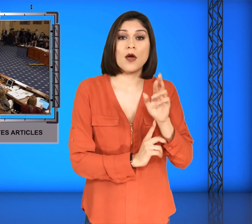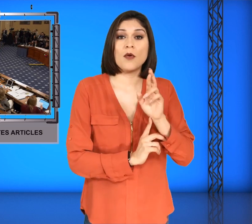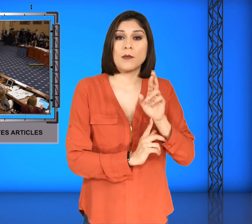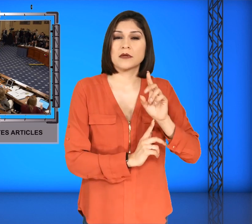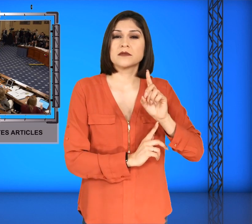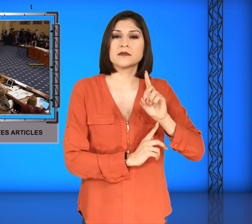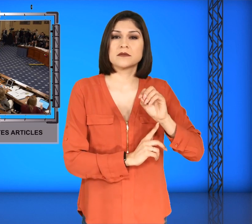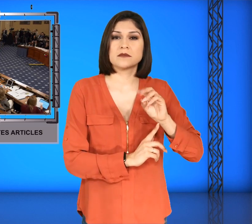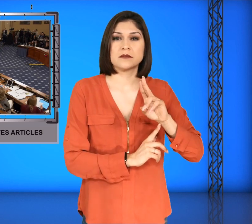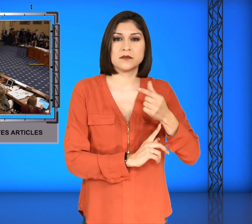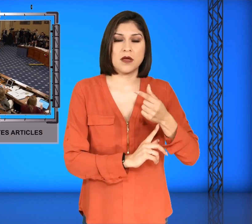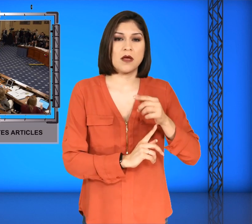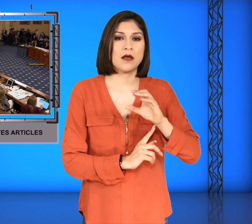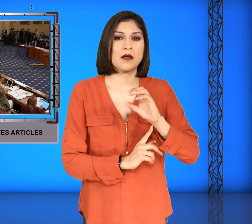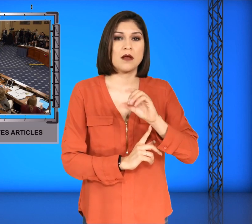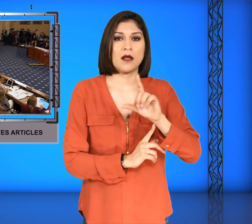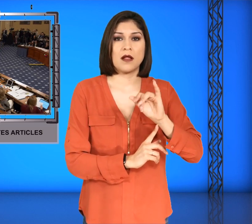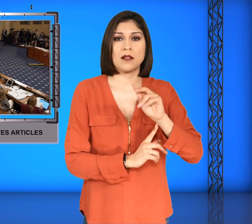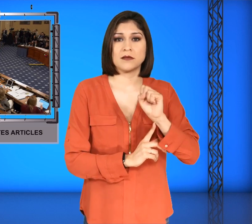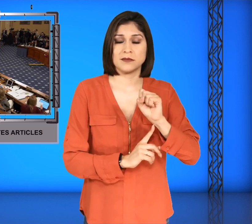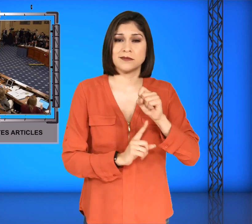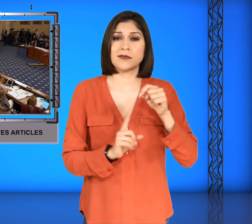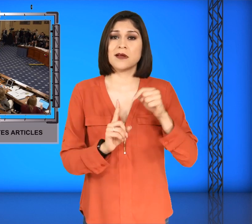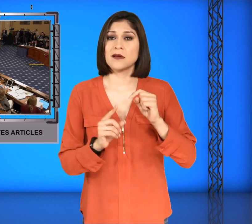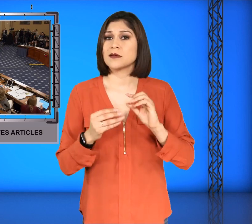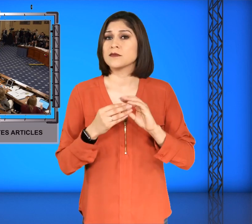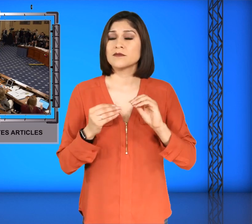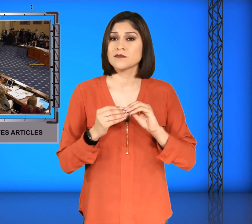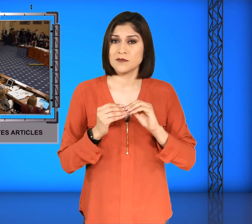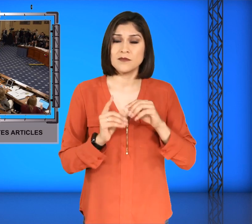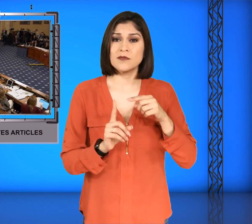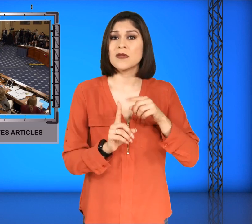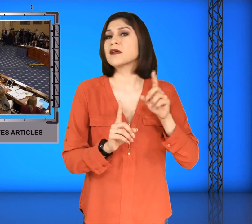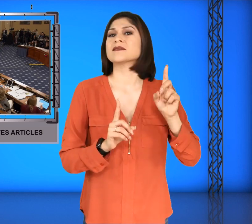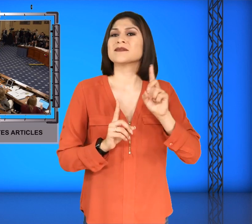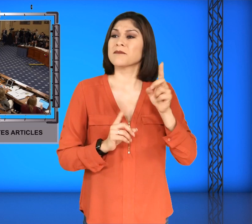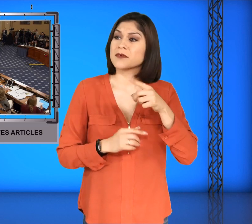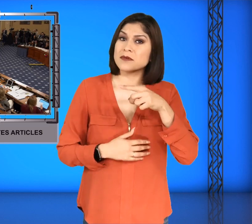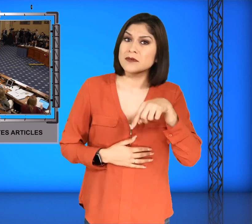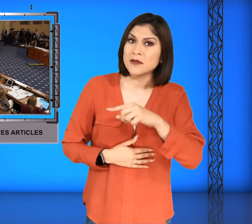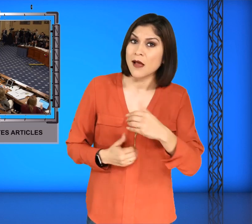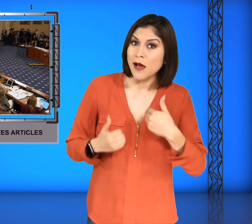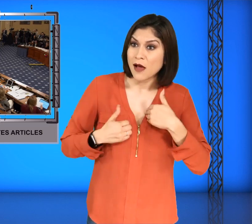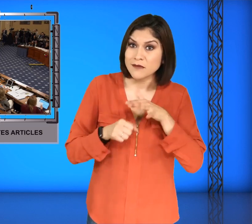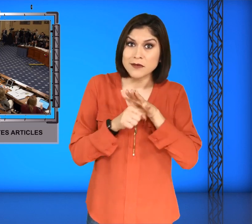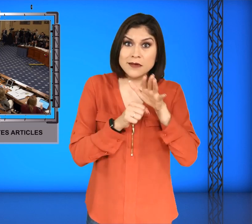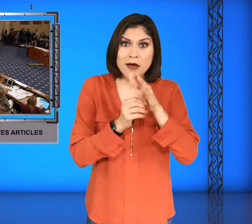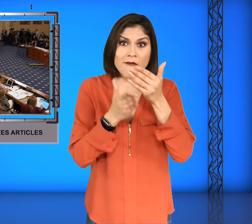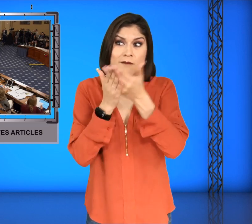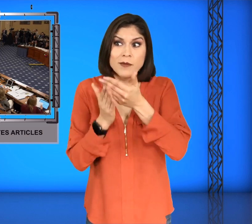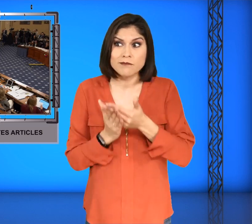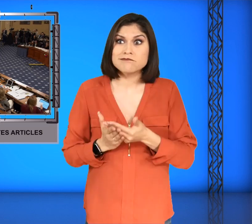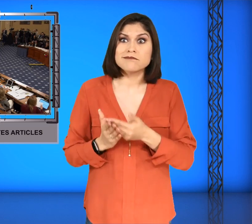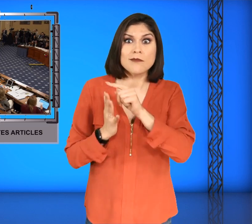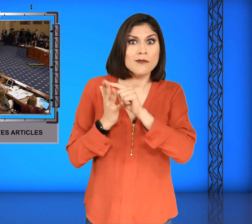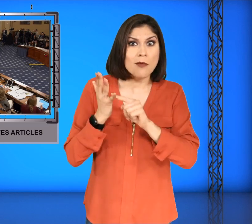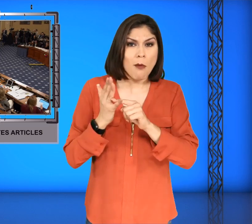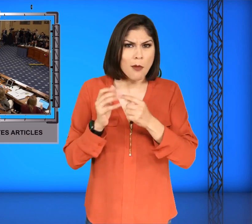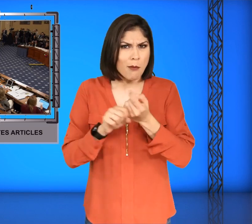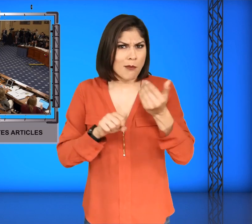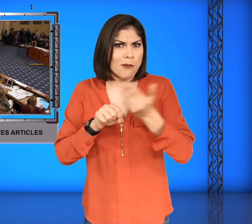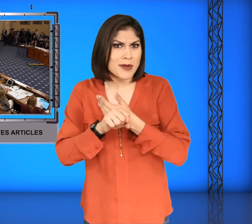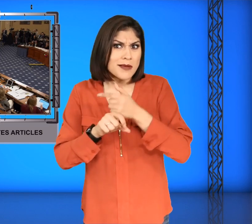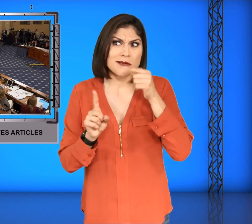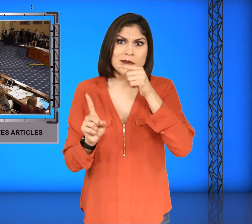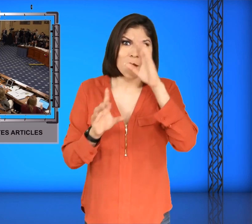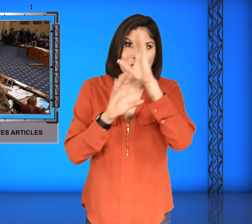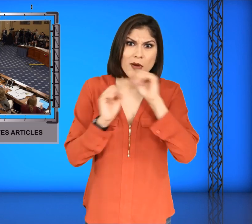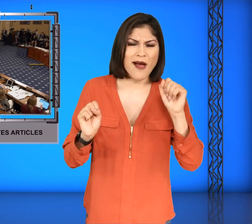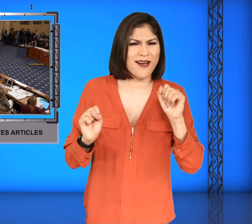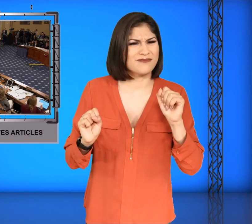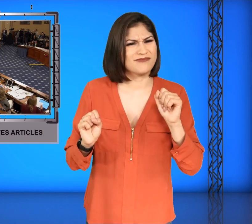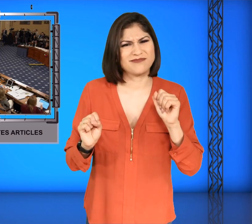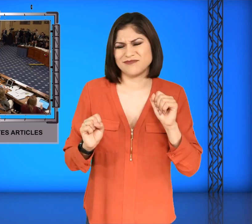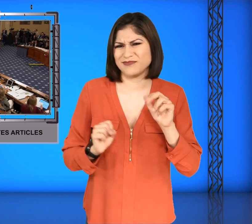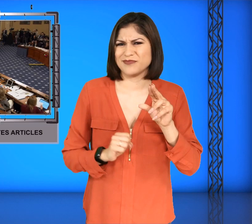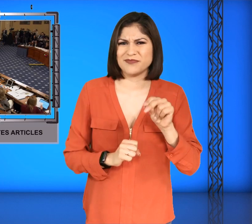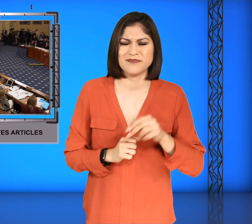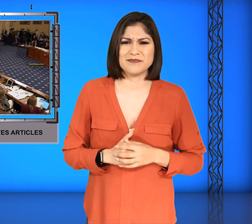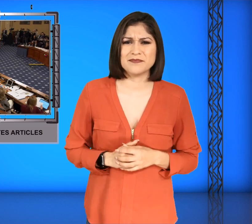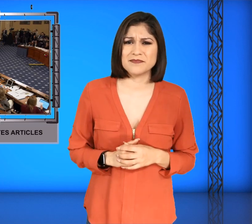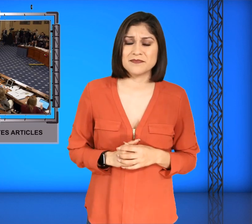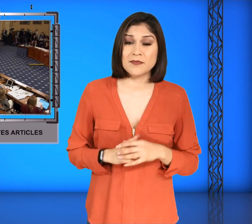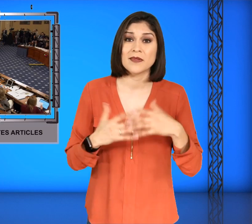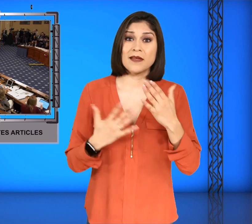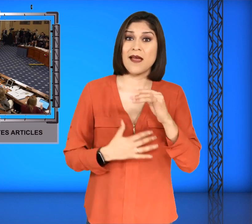Republican Doug Collins said Democrats do not have the facts to impeach the president.